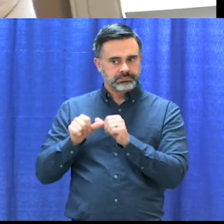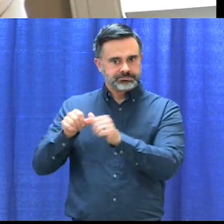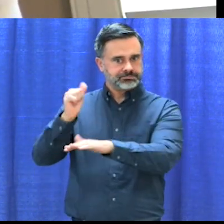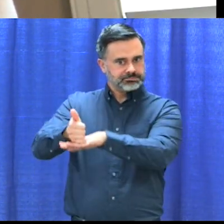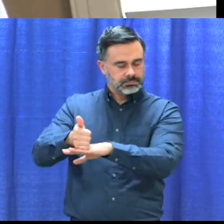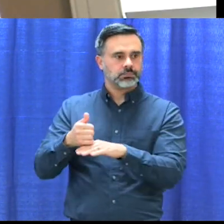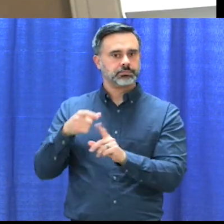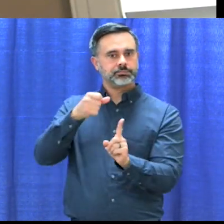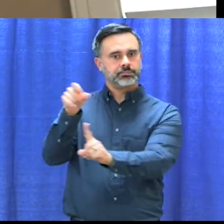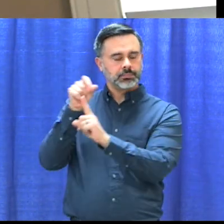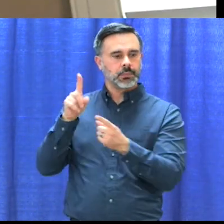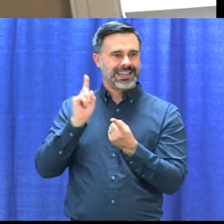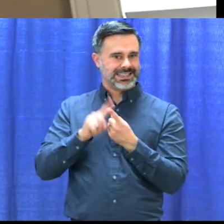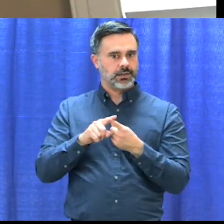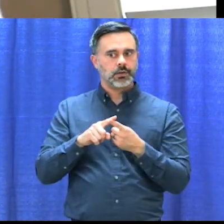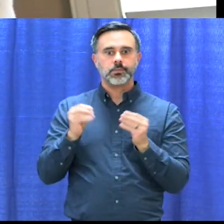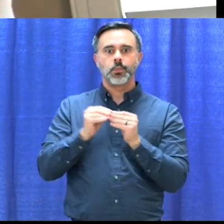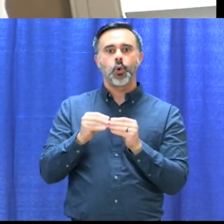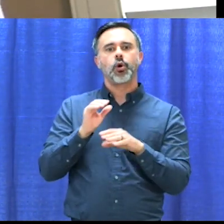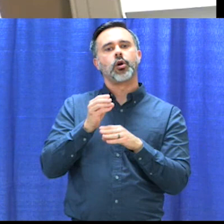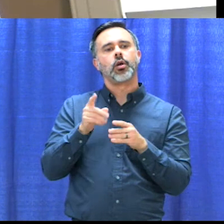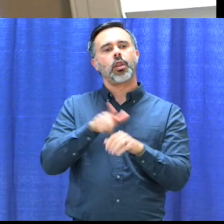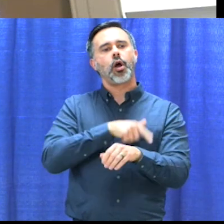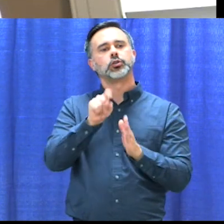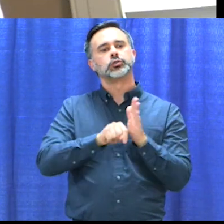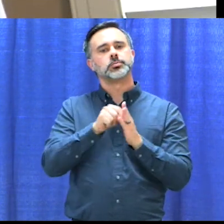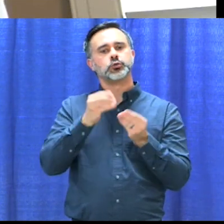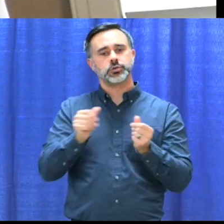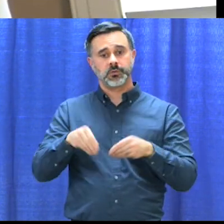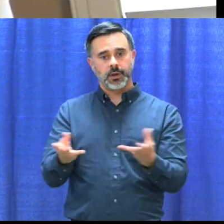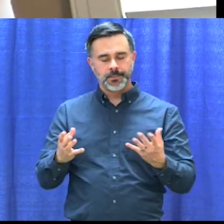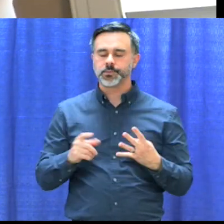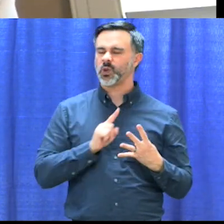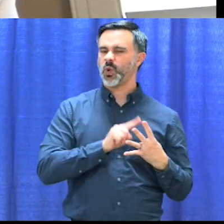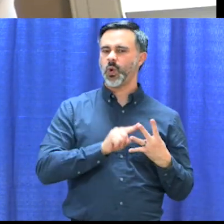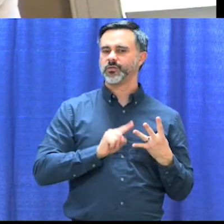These are the four questions that we pose to all of our internet providers and I'm just